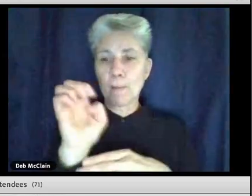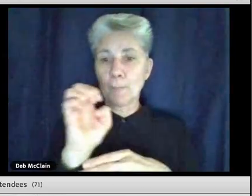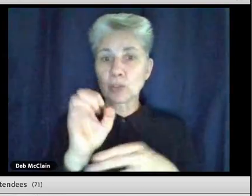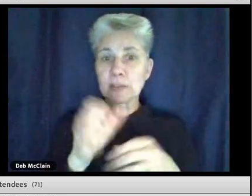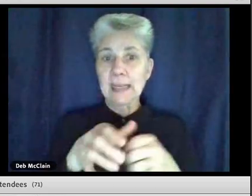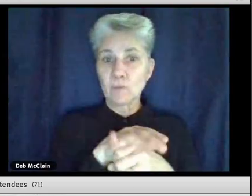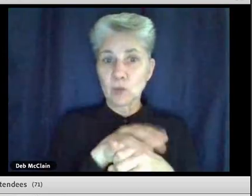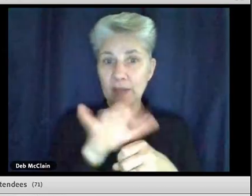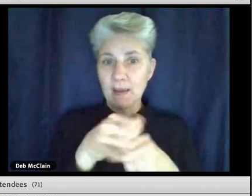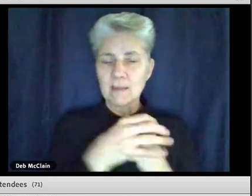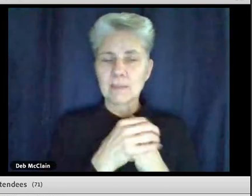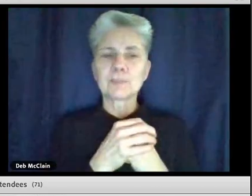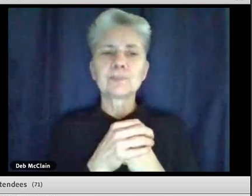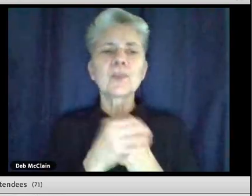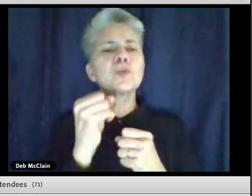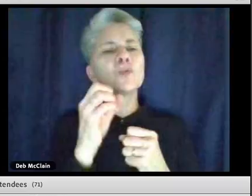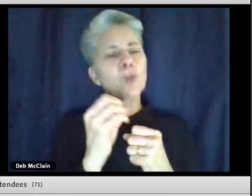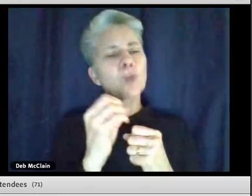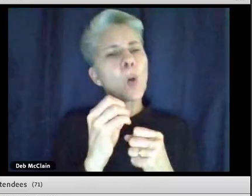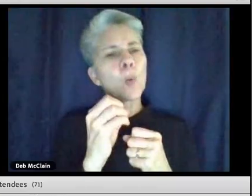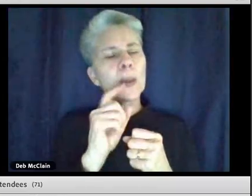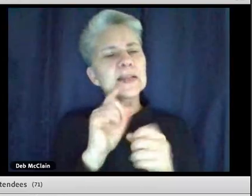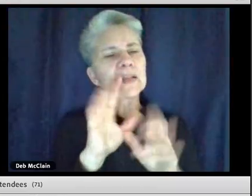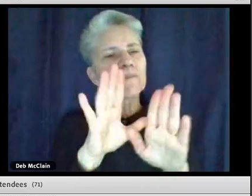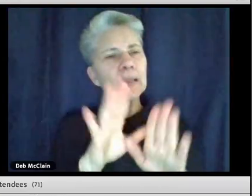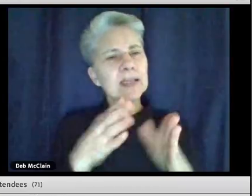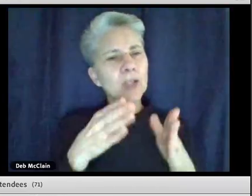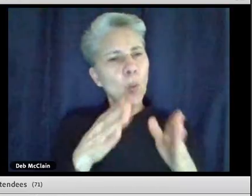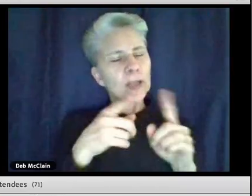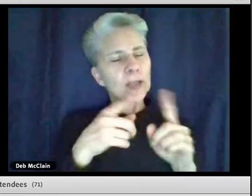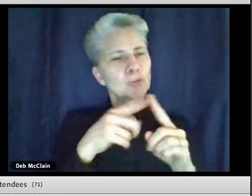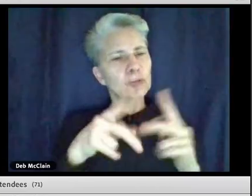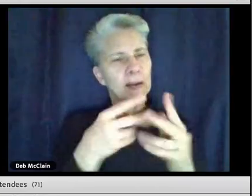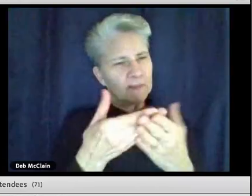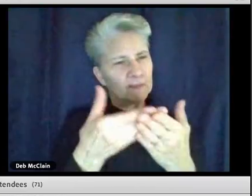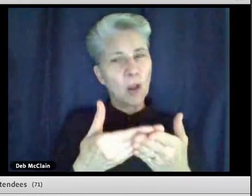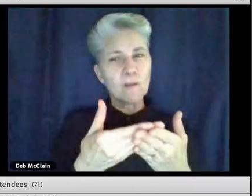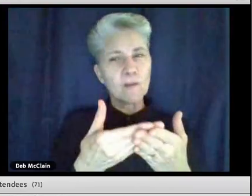but it talks about how to verify digital content for emergency coverage,